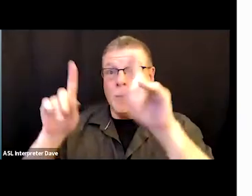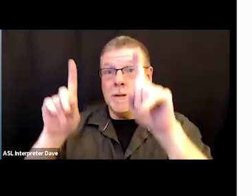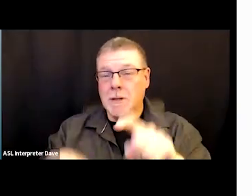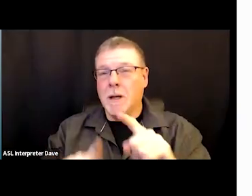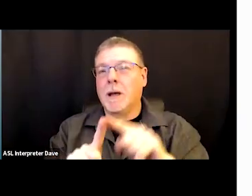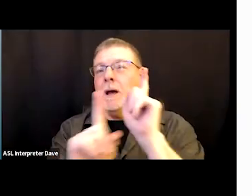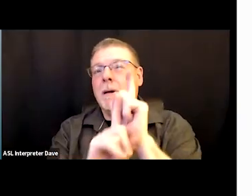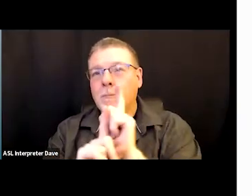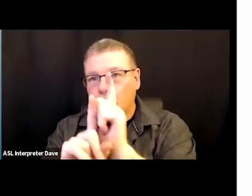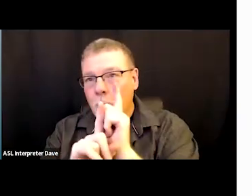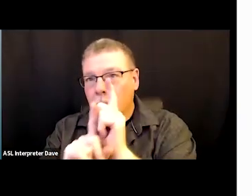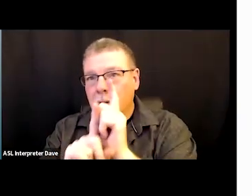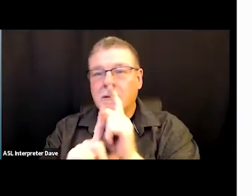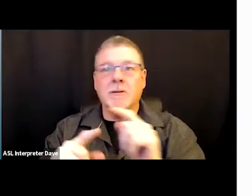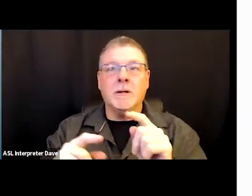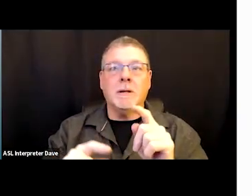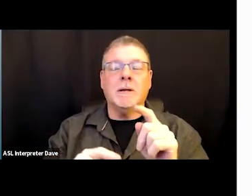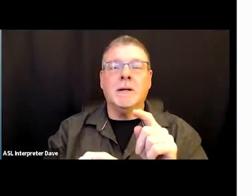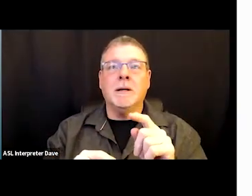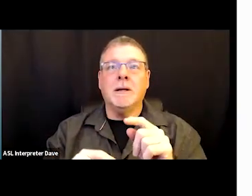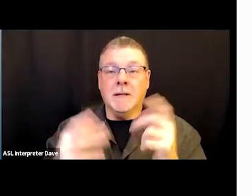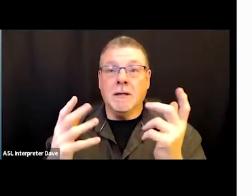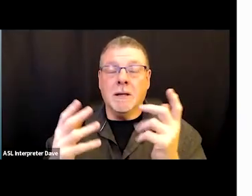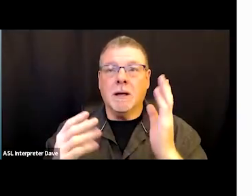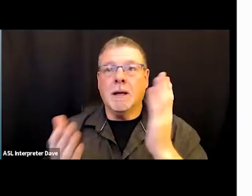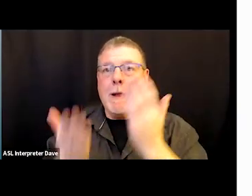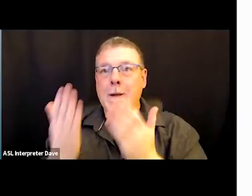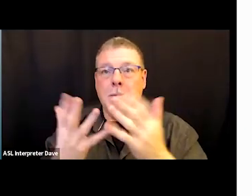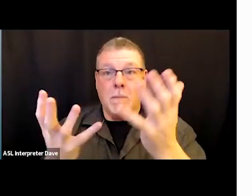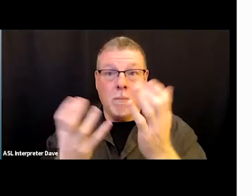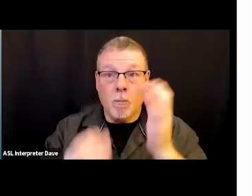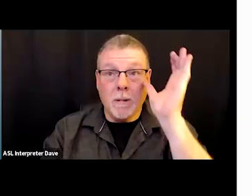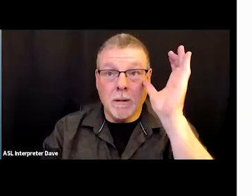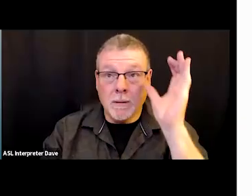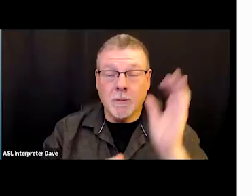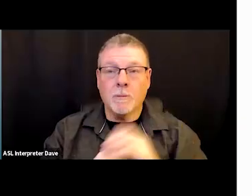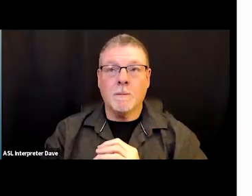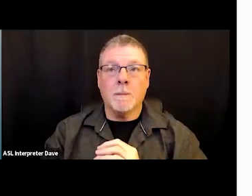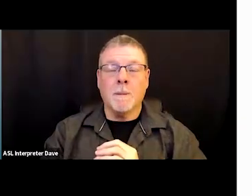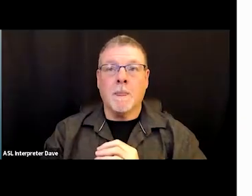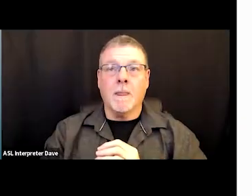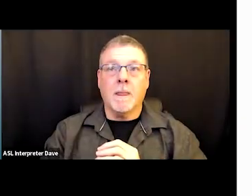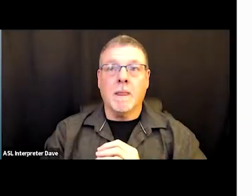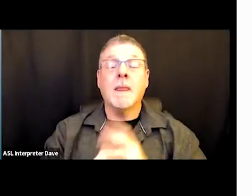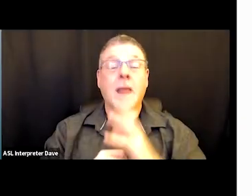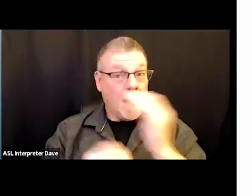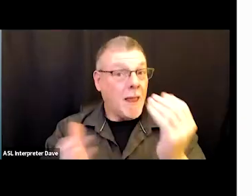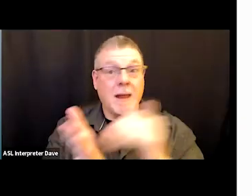or whoever it is doing the collection, might want to hear, including, and we've seen this,